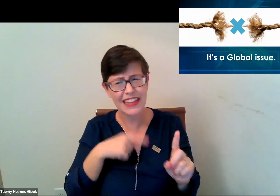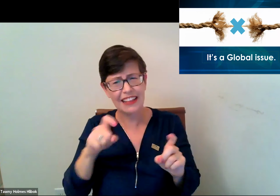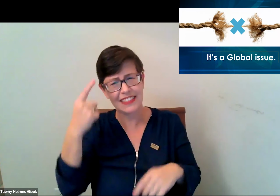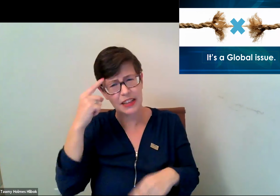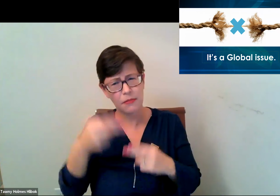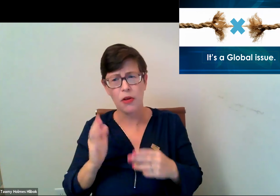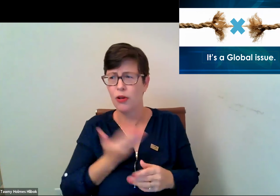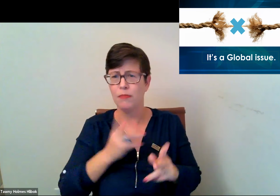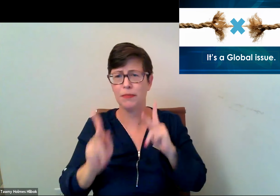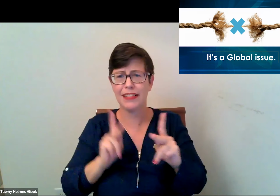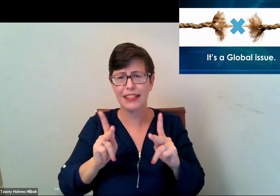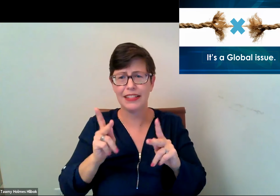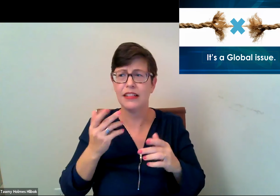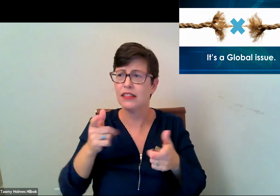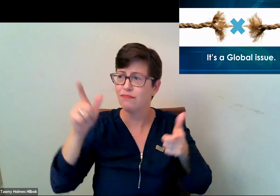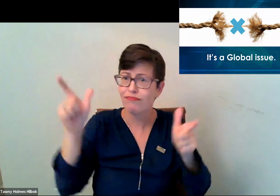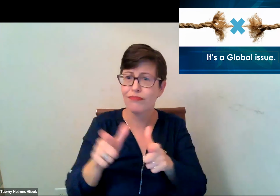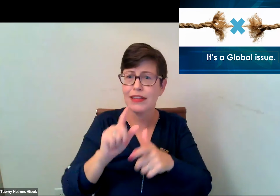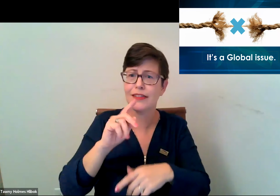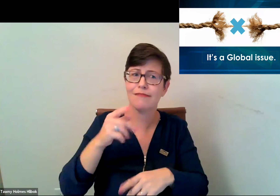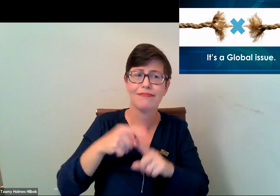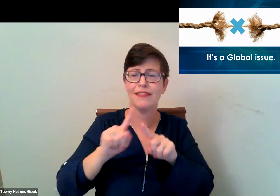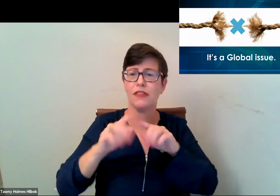All the different changes, climate change is something important to us as well.